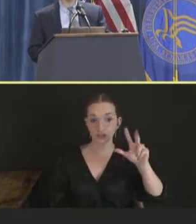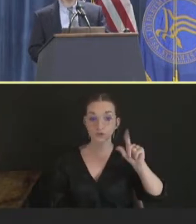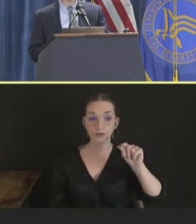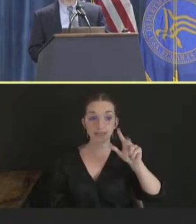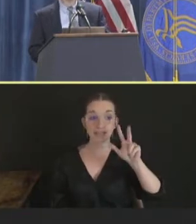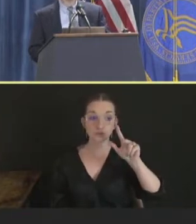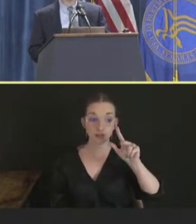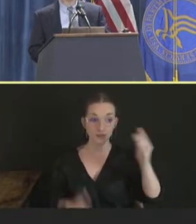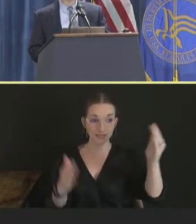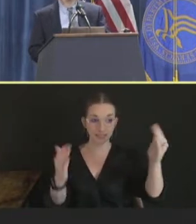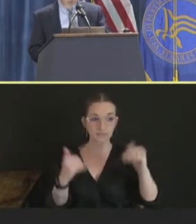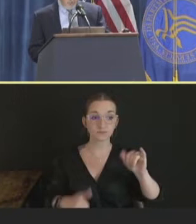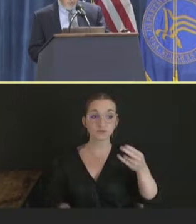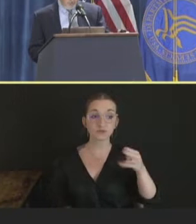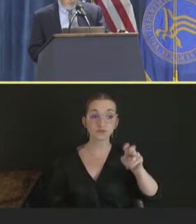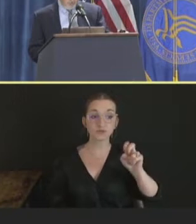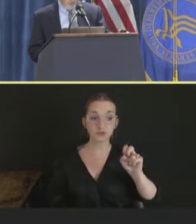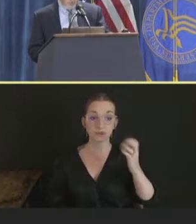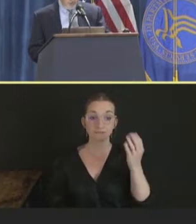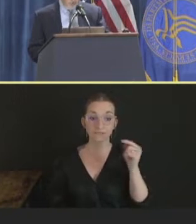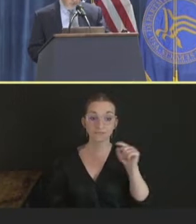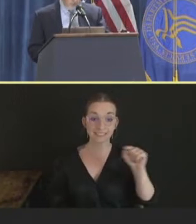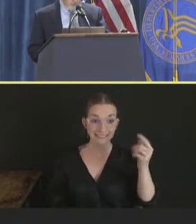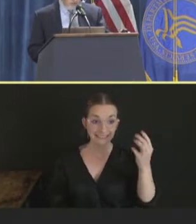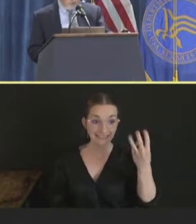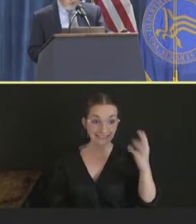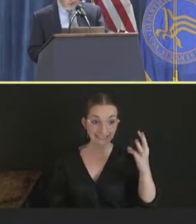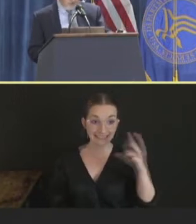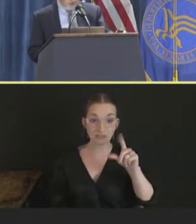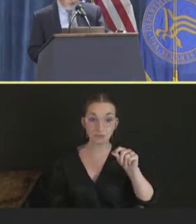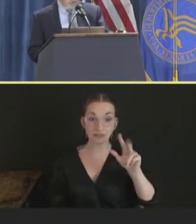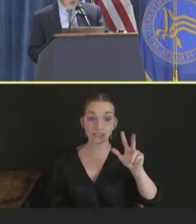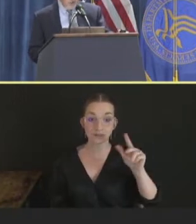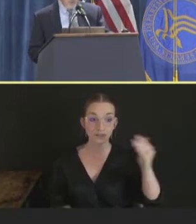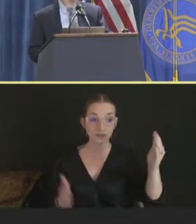2023 and September 21-22 of next year.